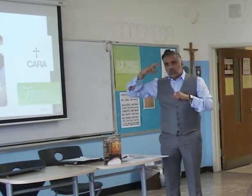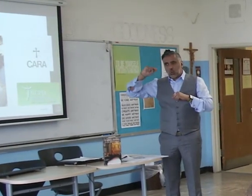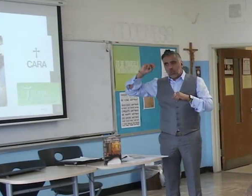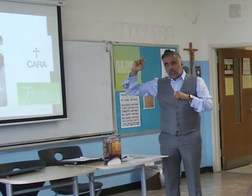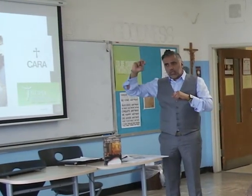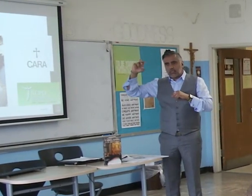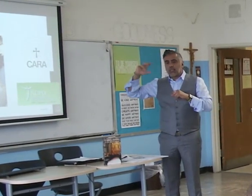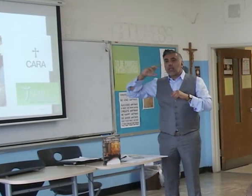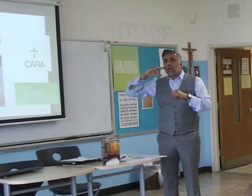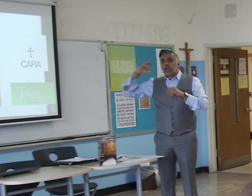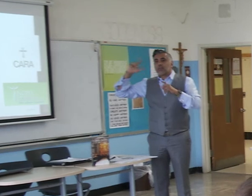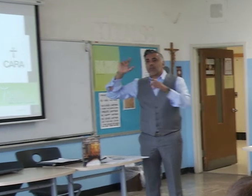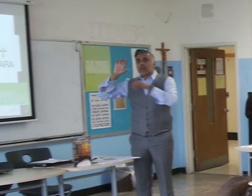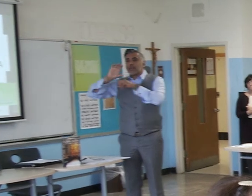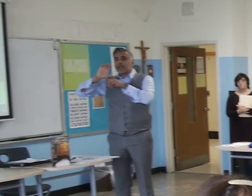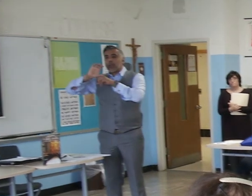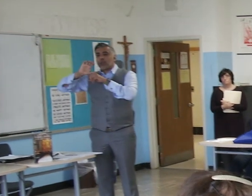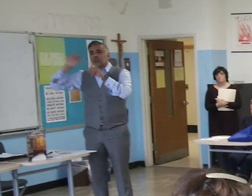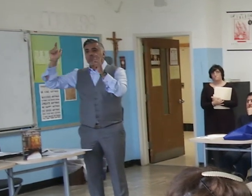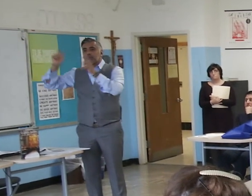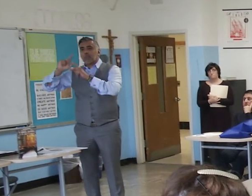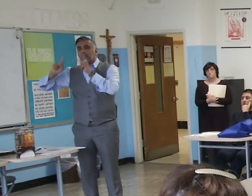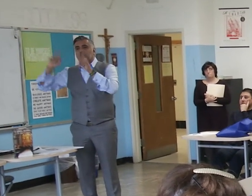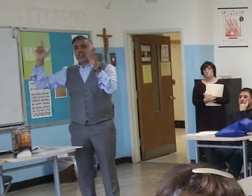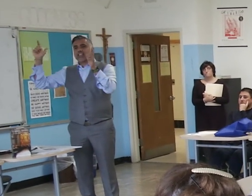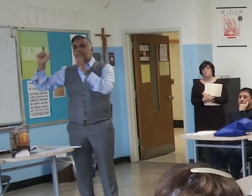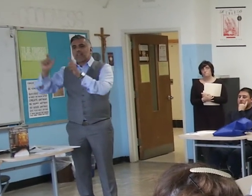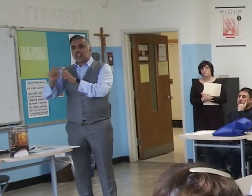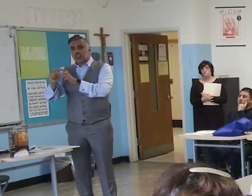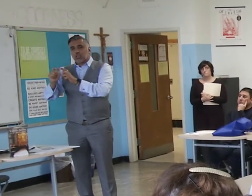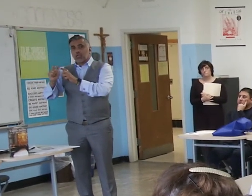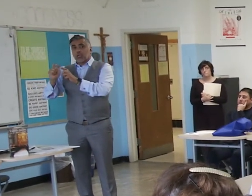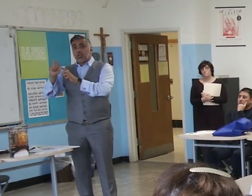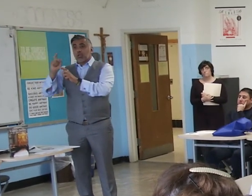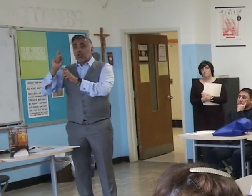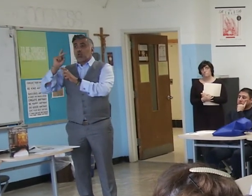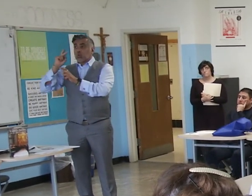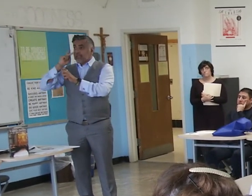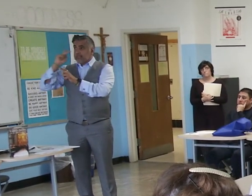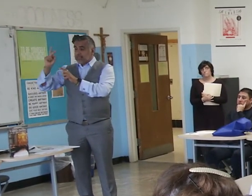parishes diminish or as populations diminish, you can see the opportunity to